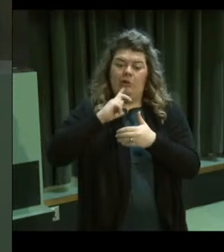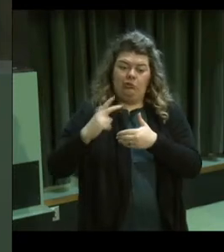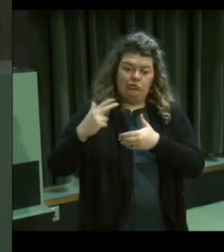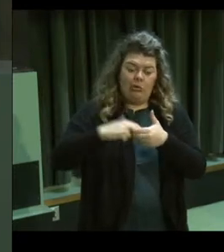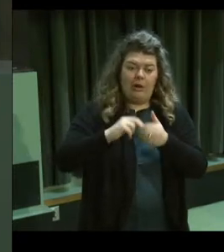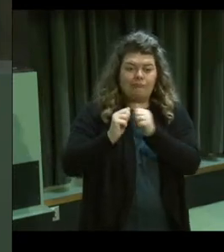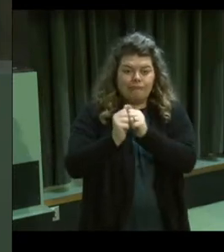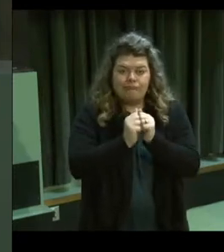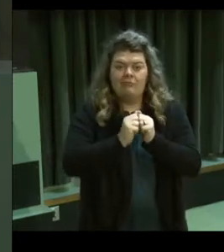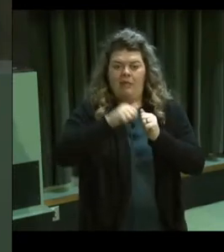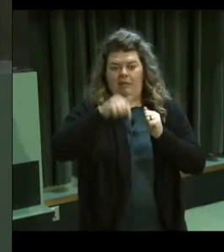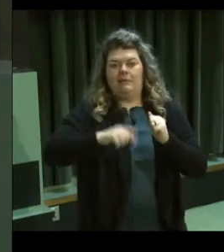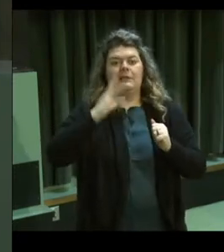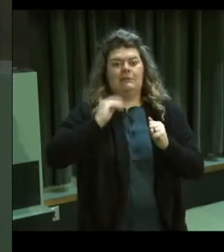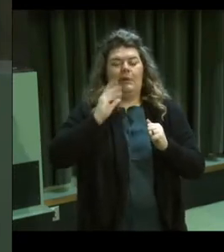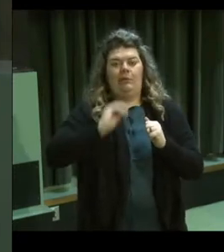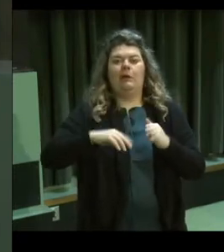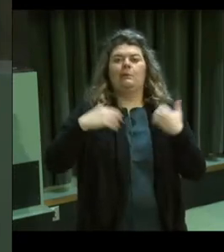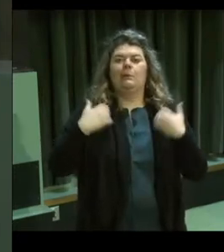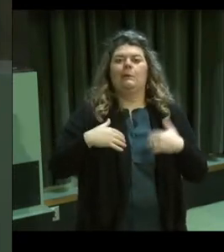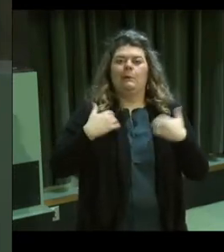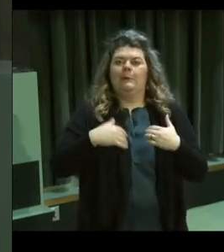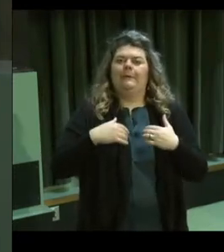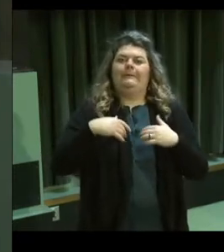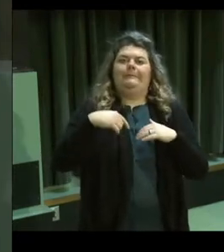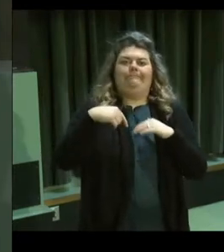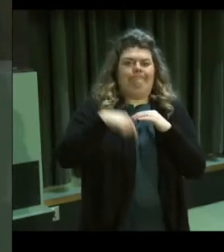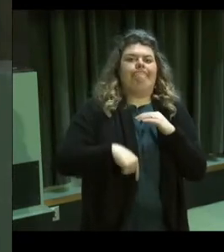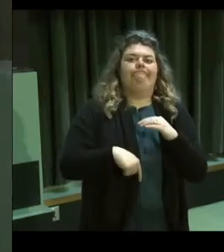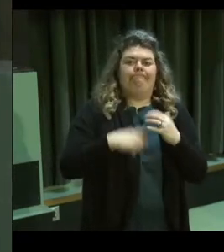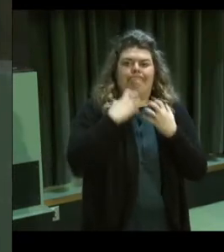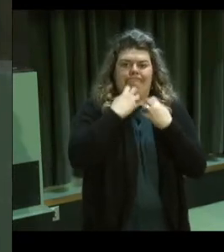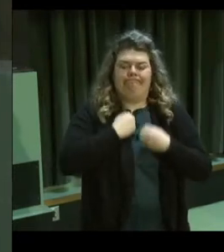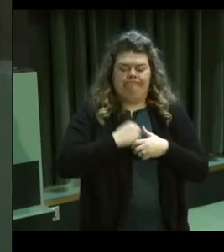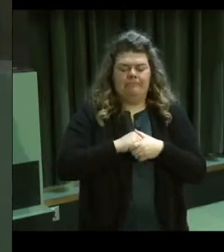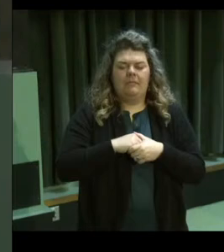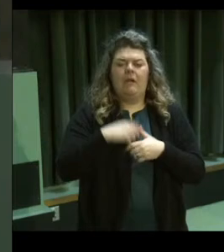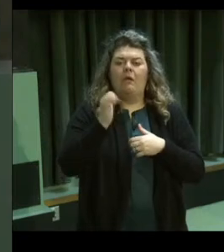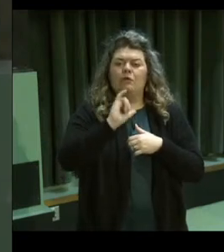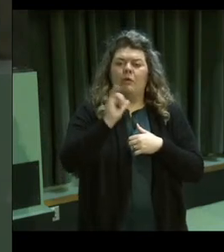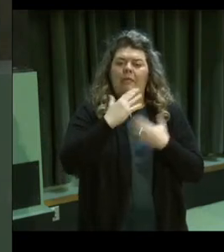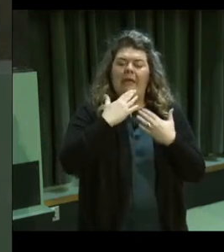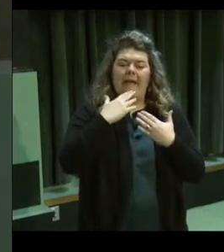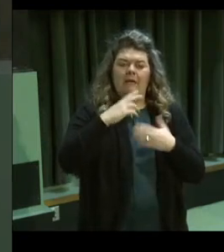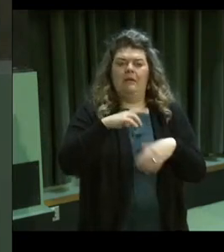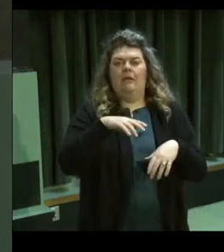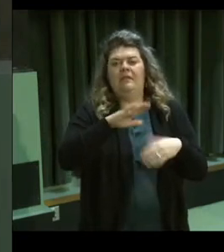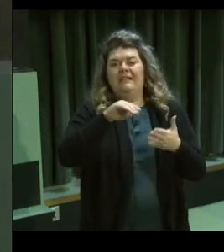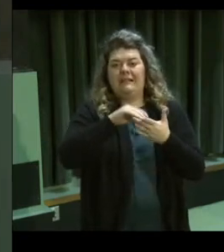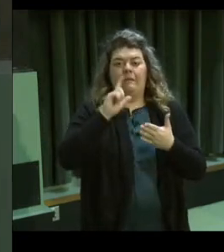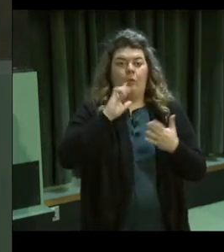enriching this experience in so many ways. I also want to thank